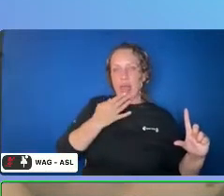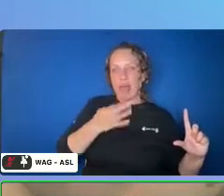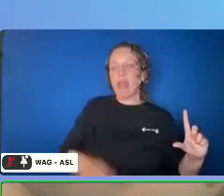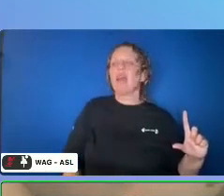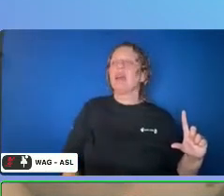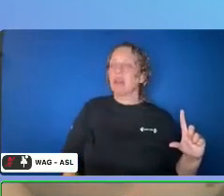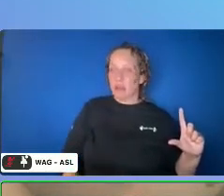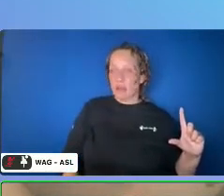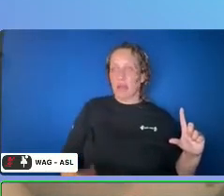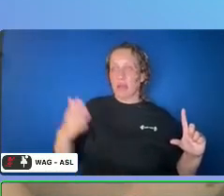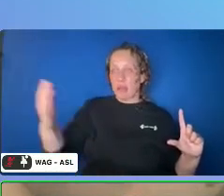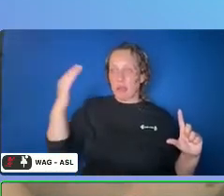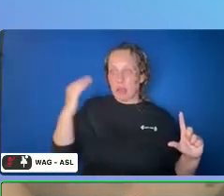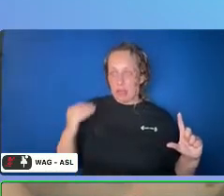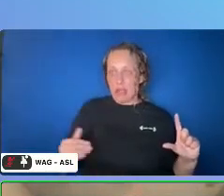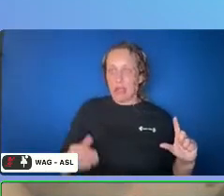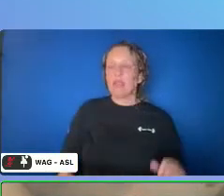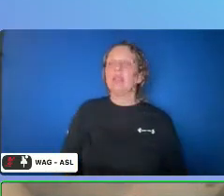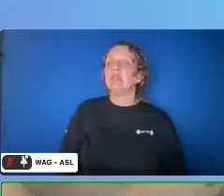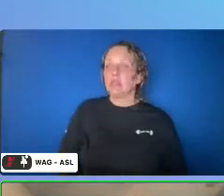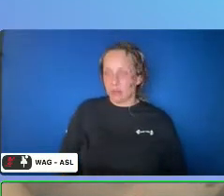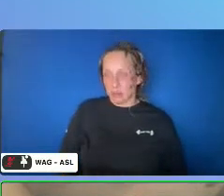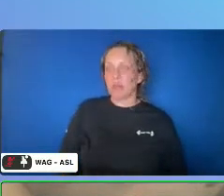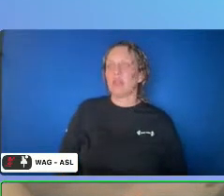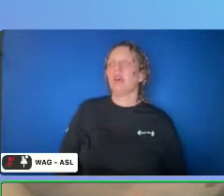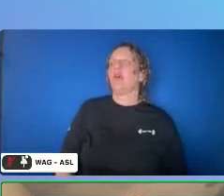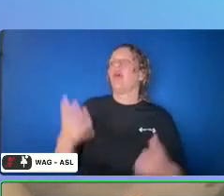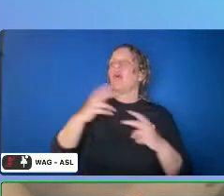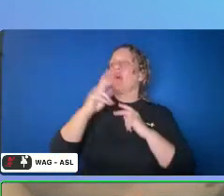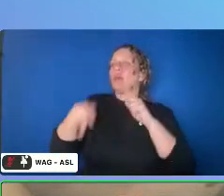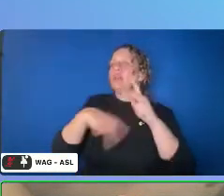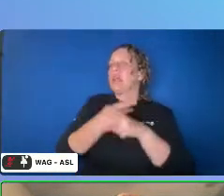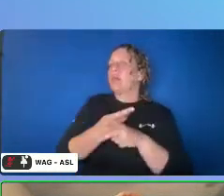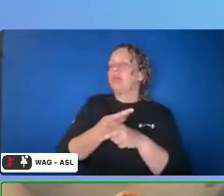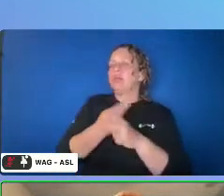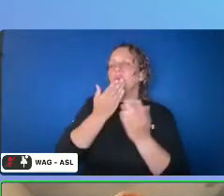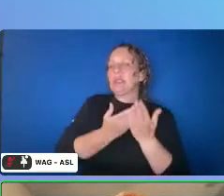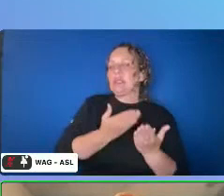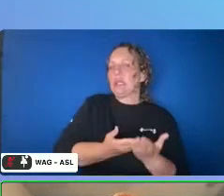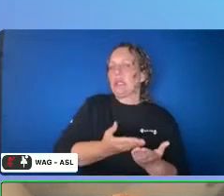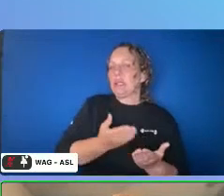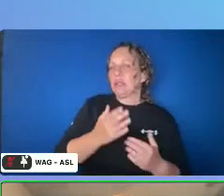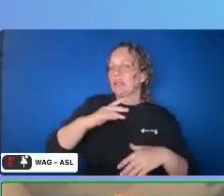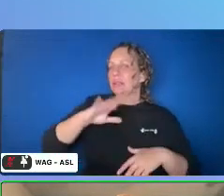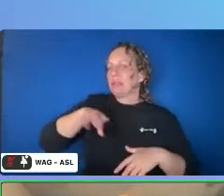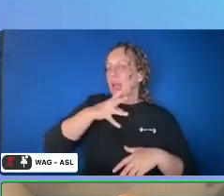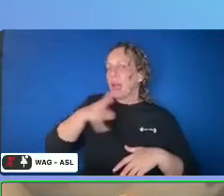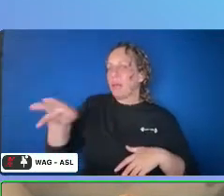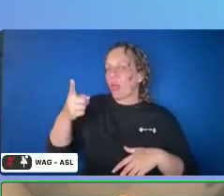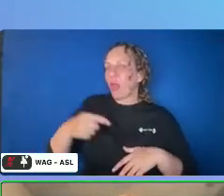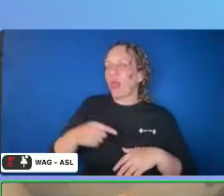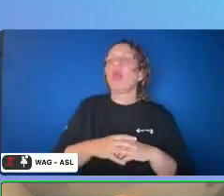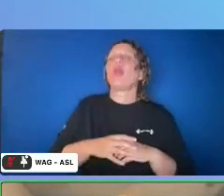Next up it's going to ask me what type of data table we're testing. The options available are a table with one row of headers,